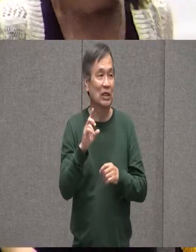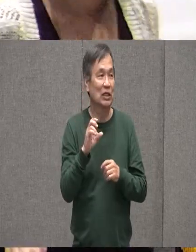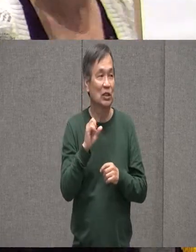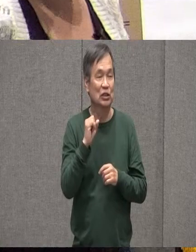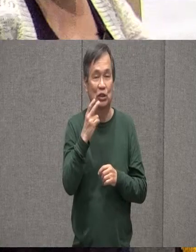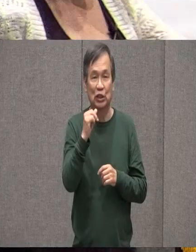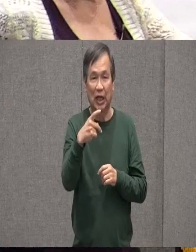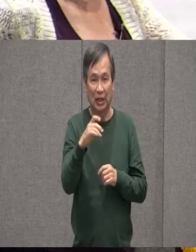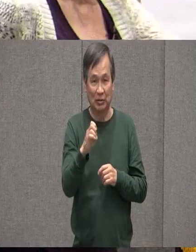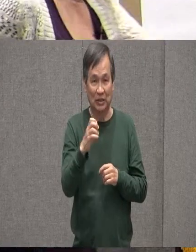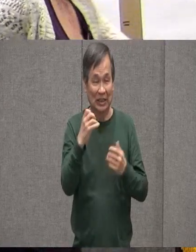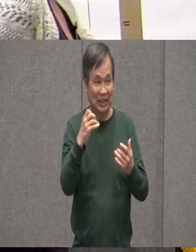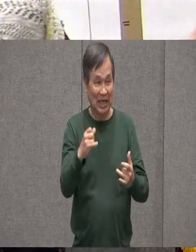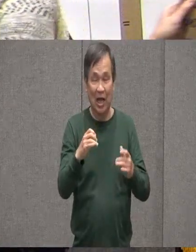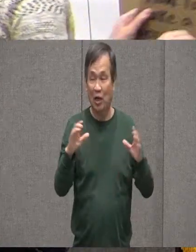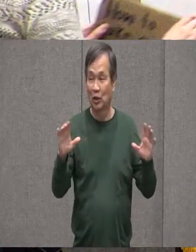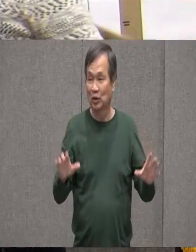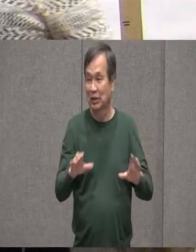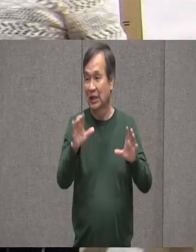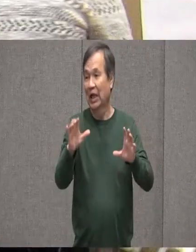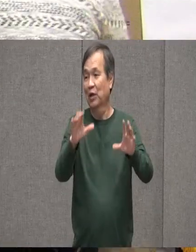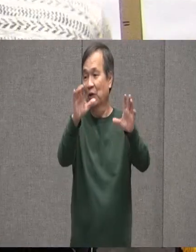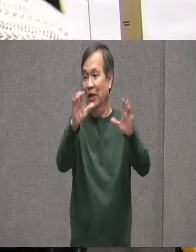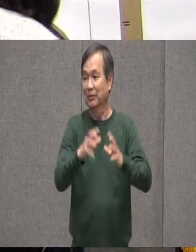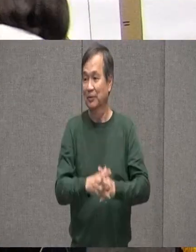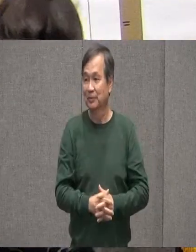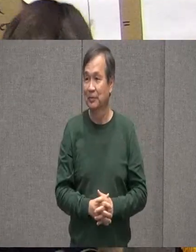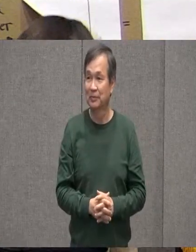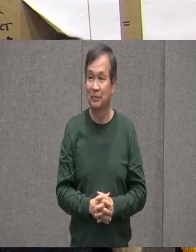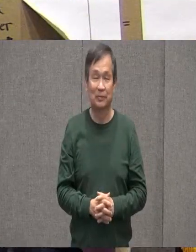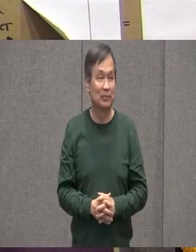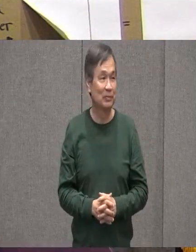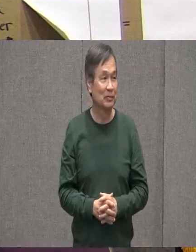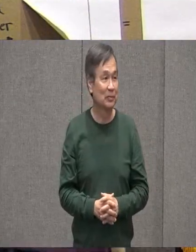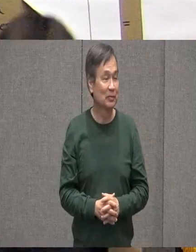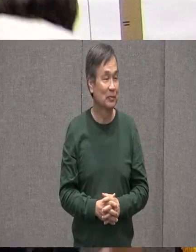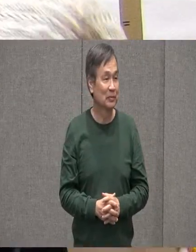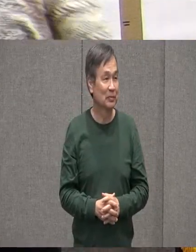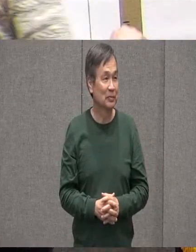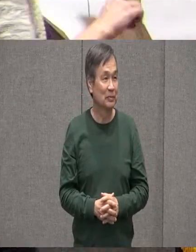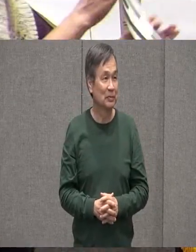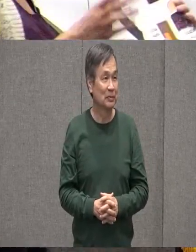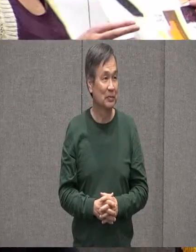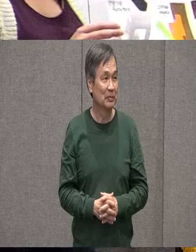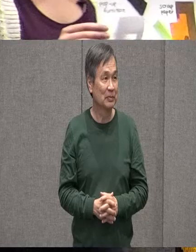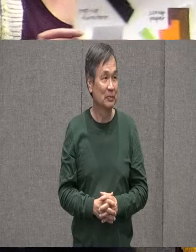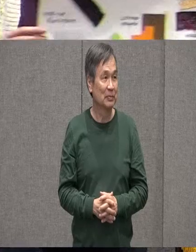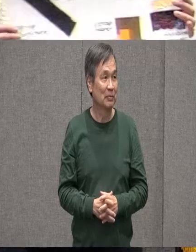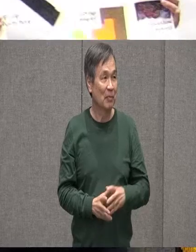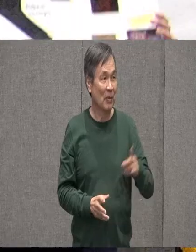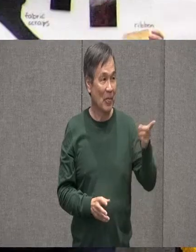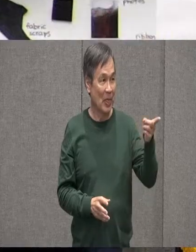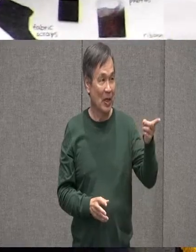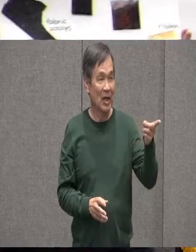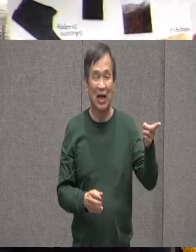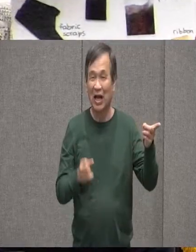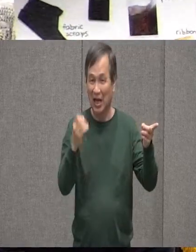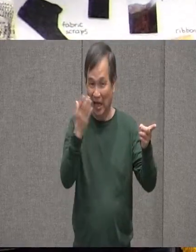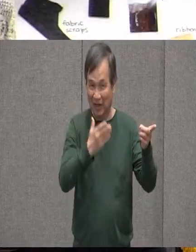Now, to decorate, thank you, this one I can hold but there's lots of materials you can use